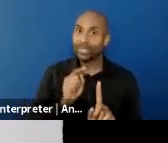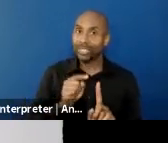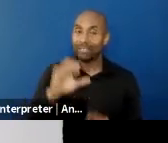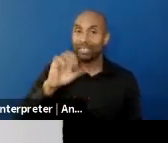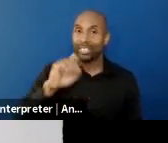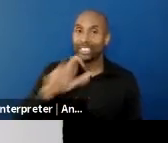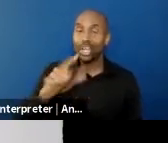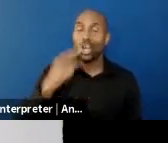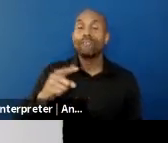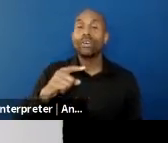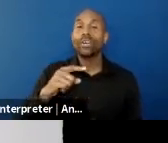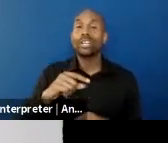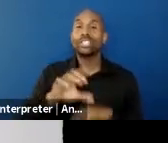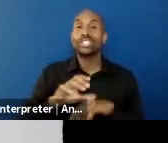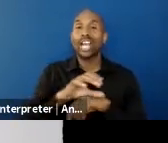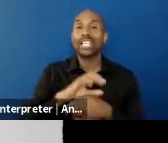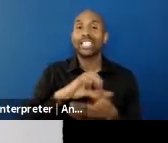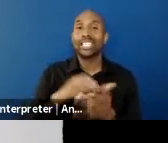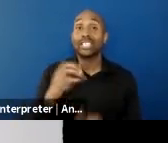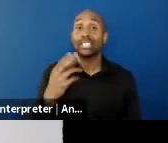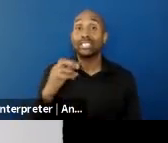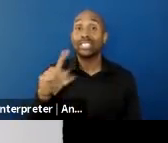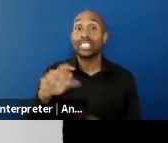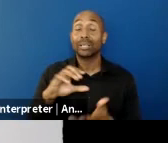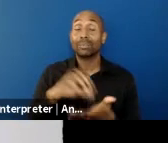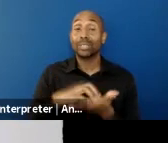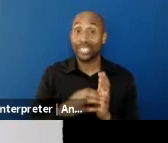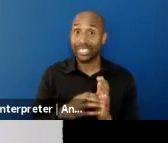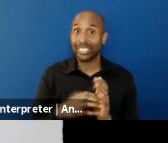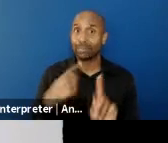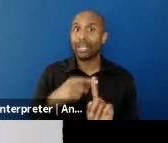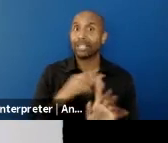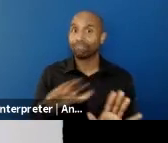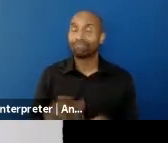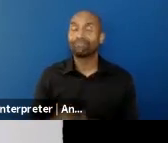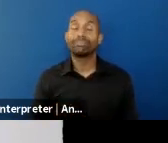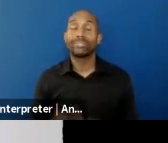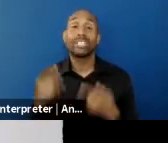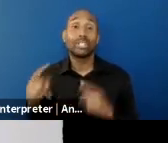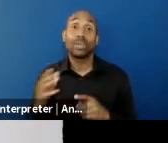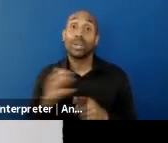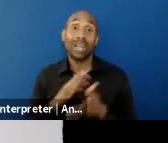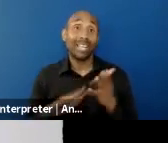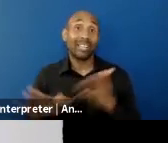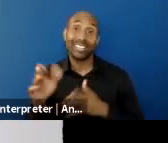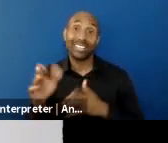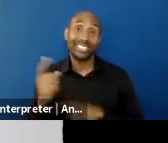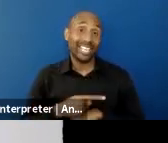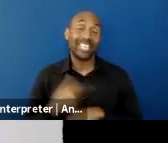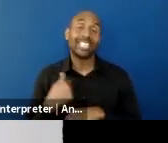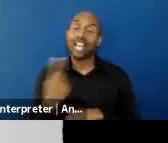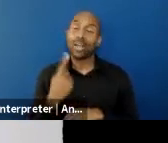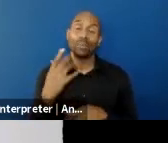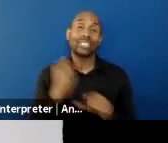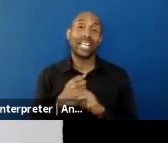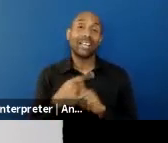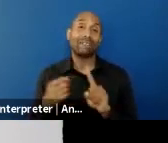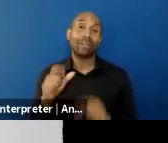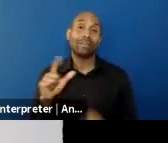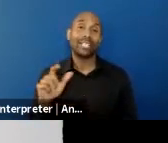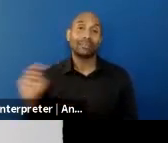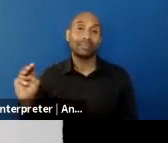Through out my college days, I would receive from Lexington Market cookies and gummy bears